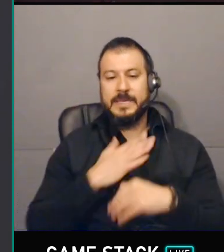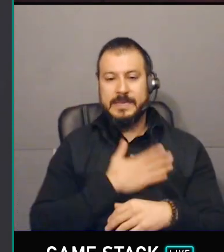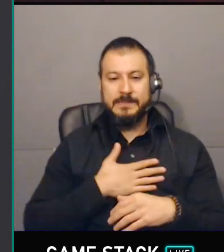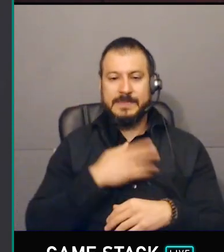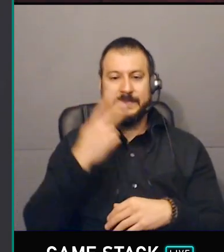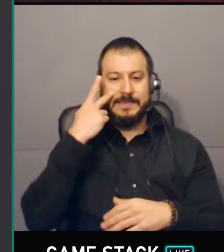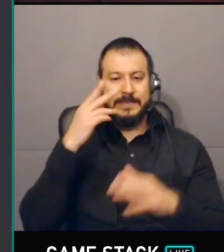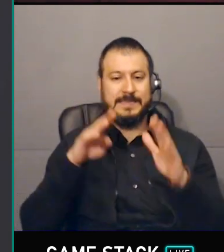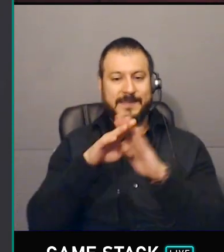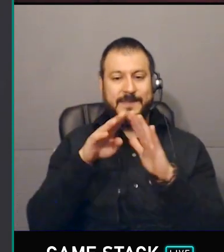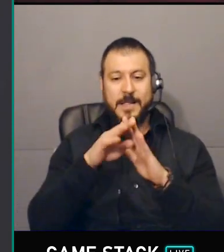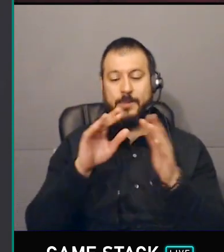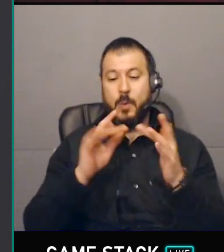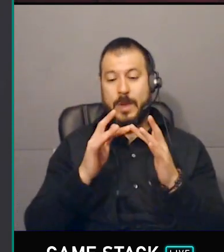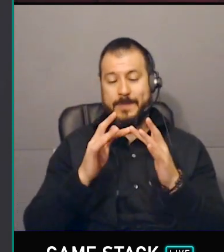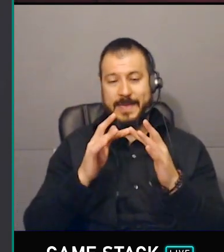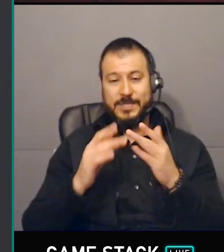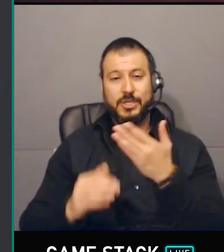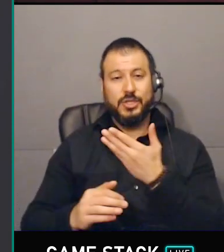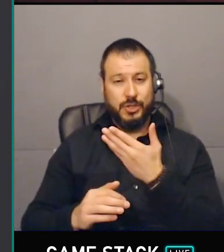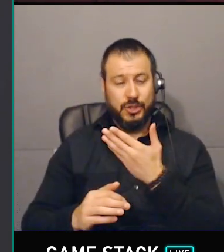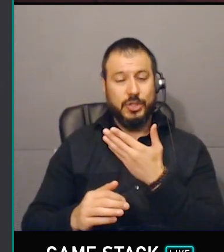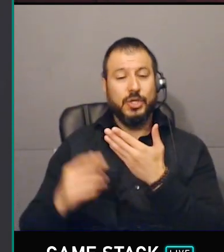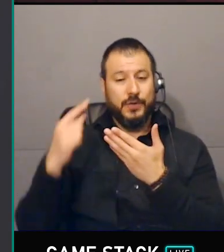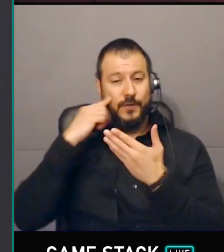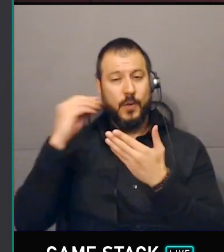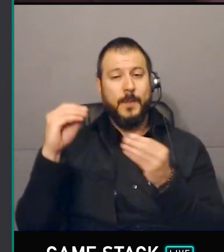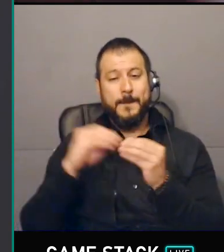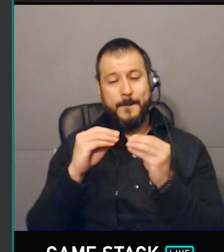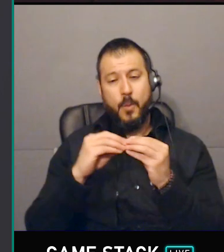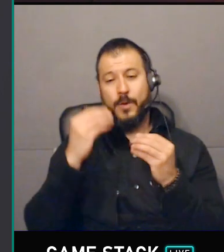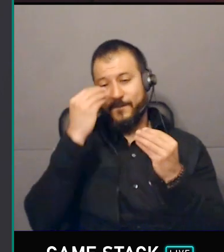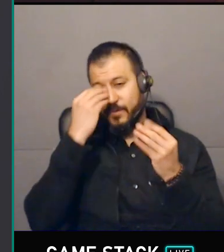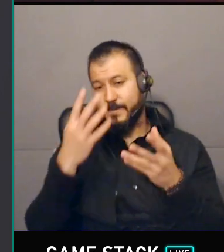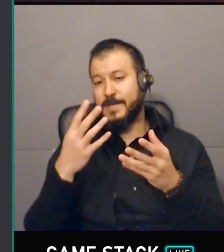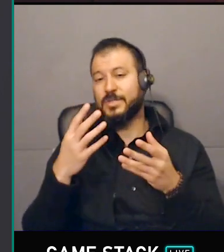more information about RTXDI and for information about getting hold of it.